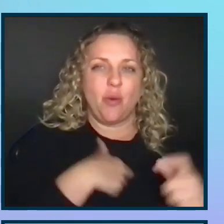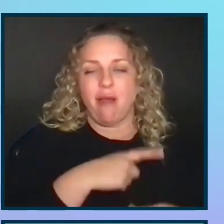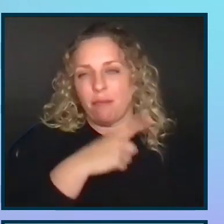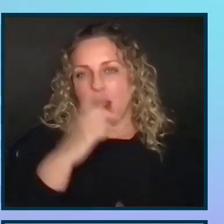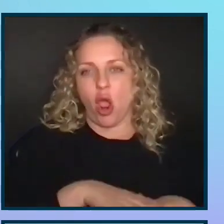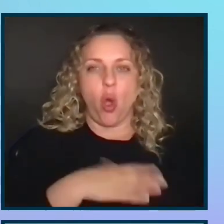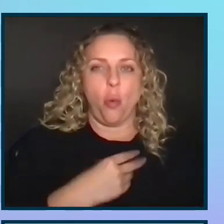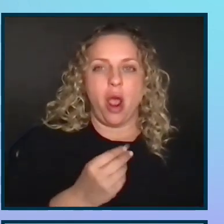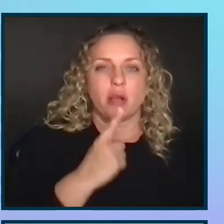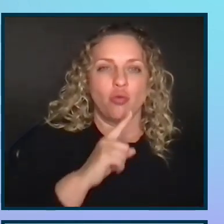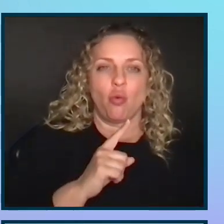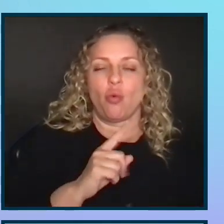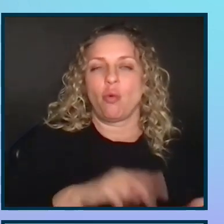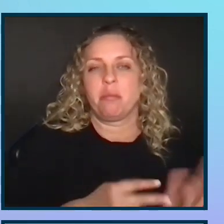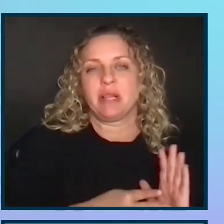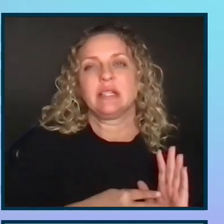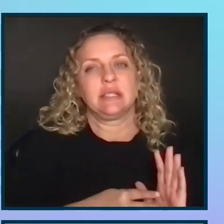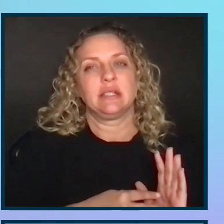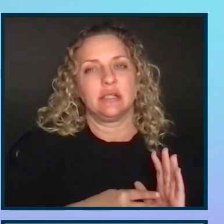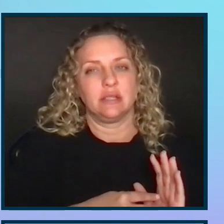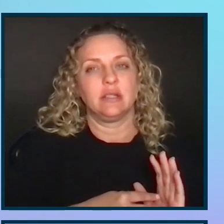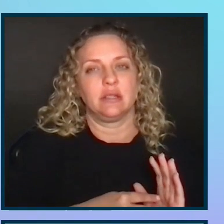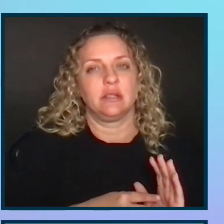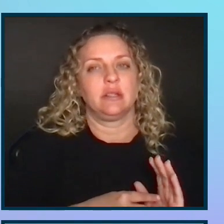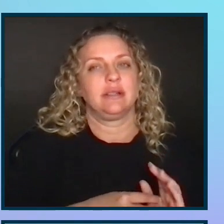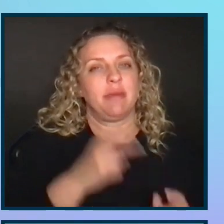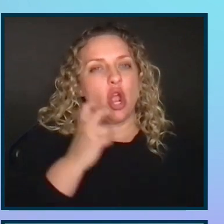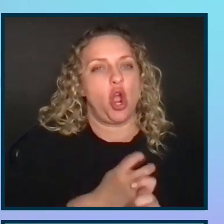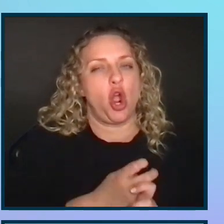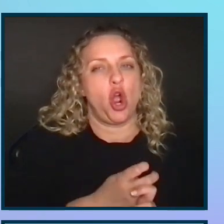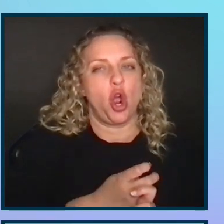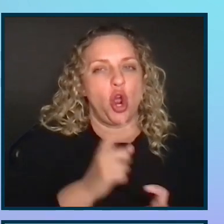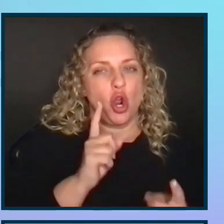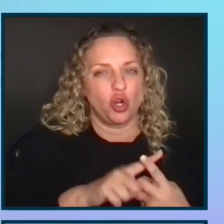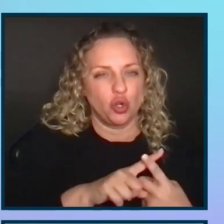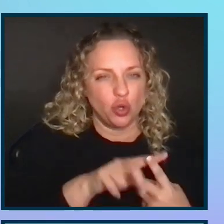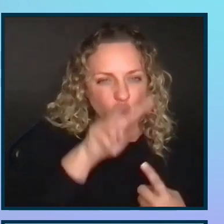So overall it can make the content hard to establish hierarchy and a little bit difficult to engage with.